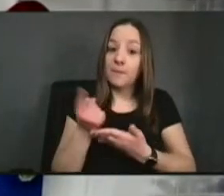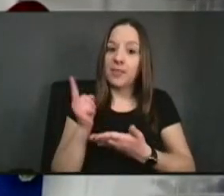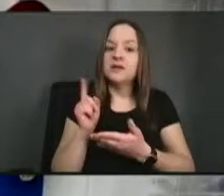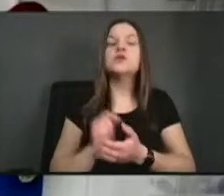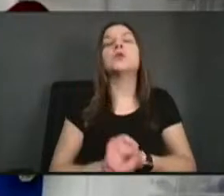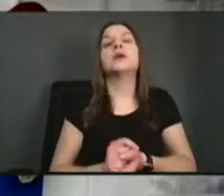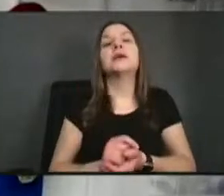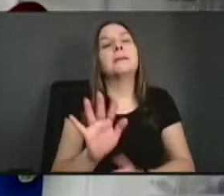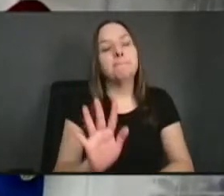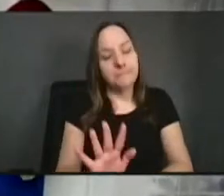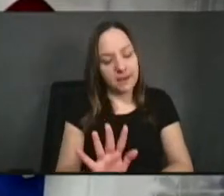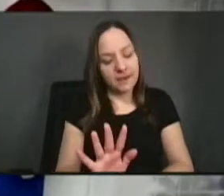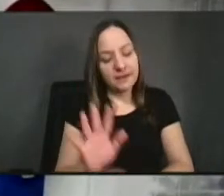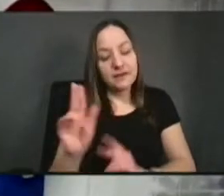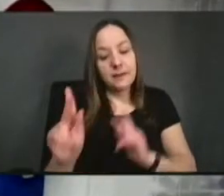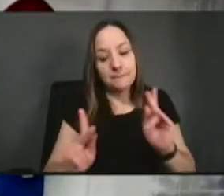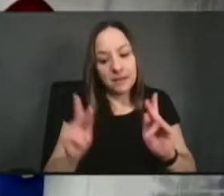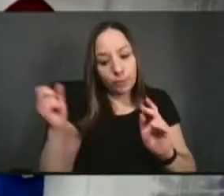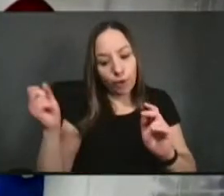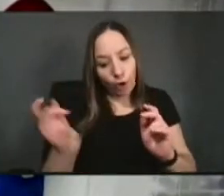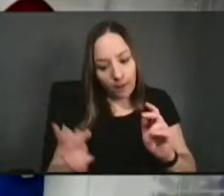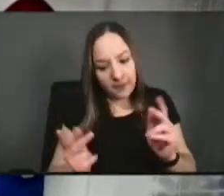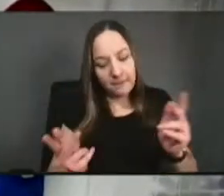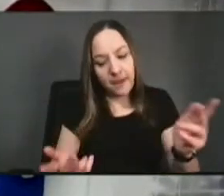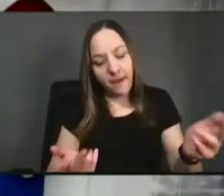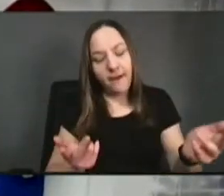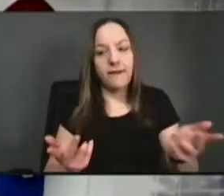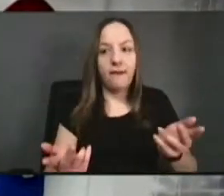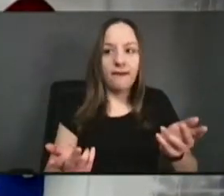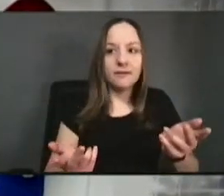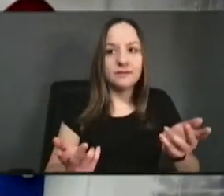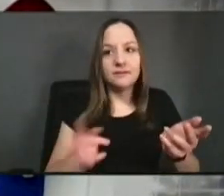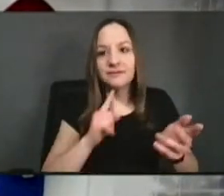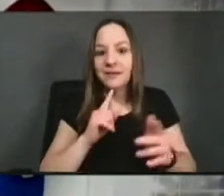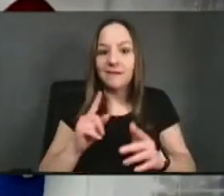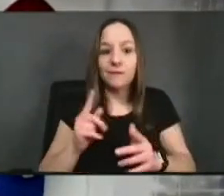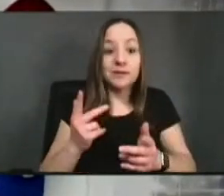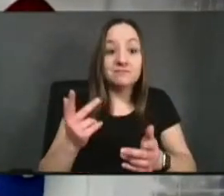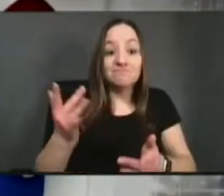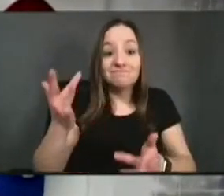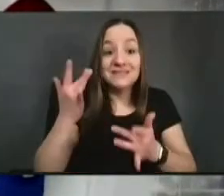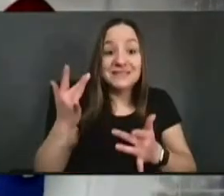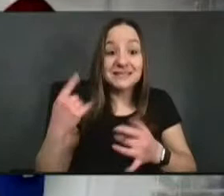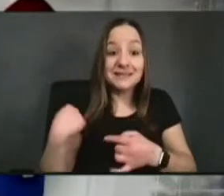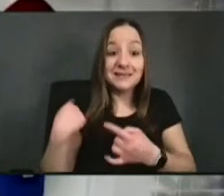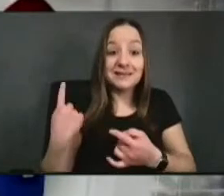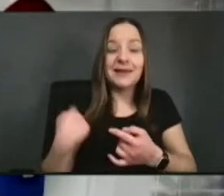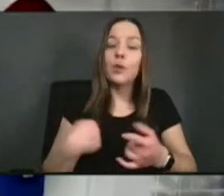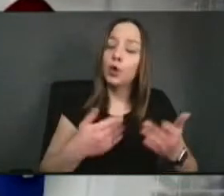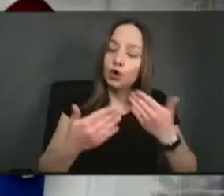From where we were in the last week, But again, we have people